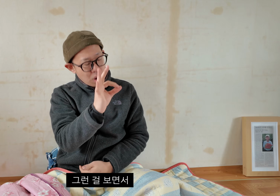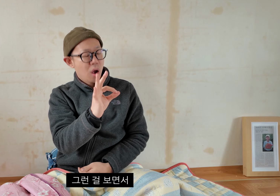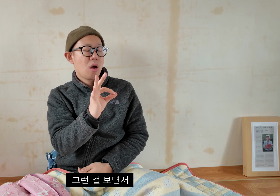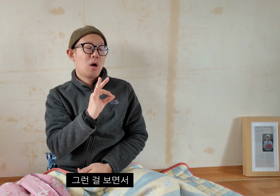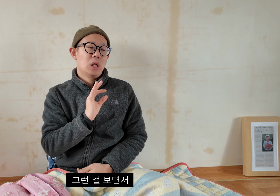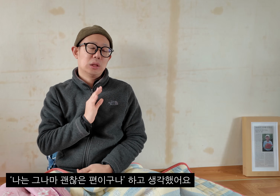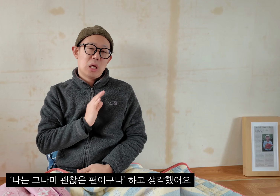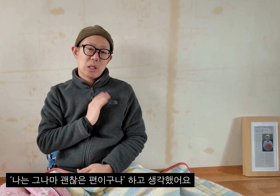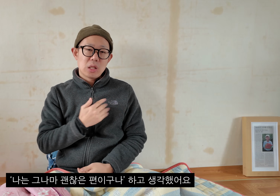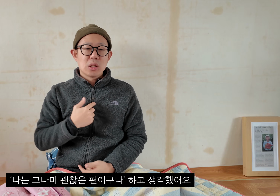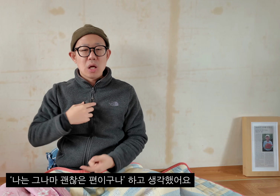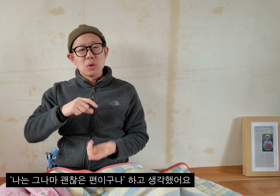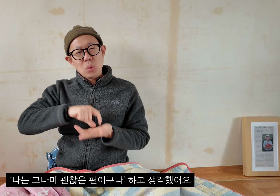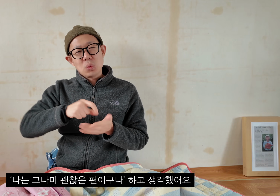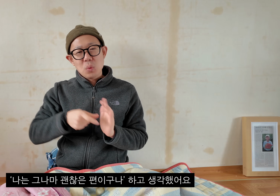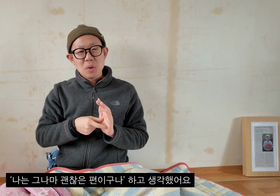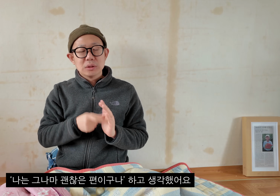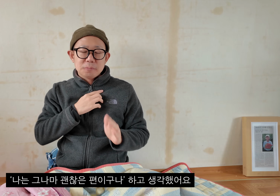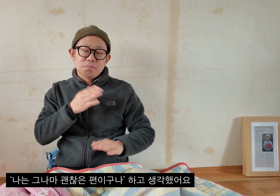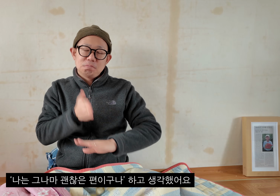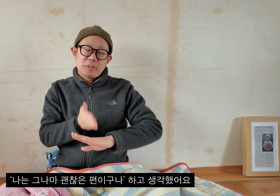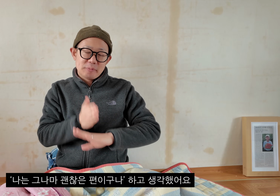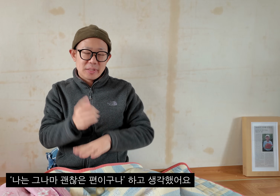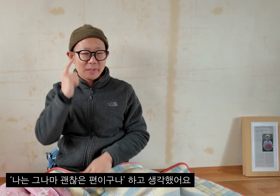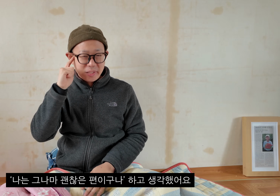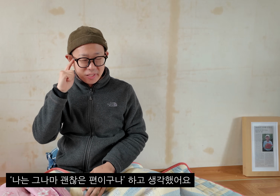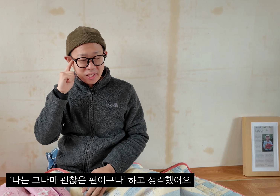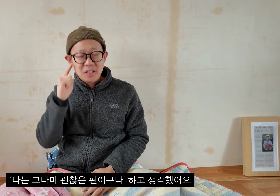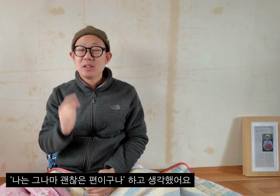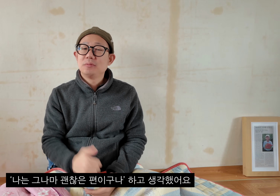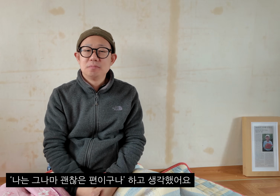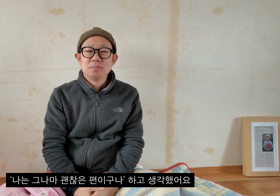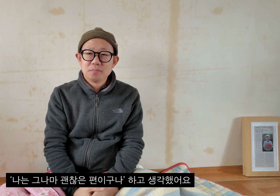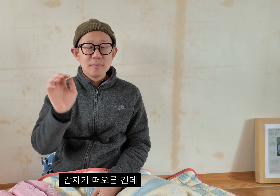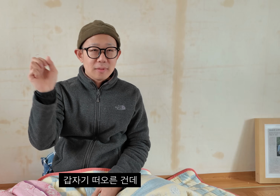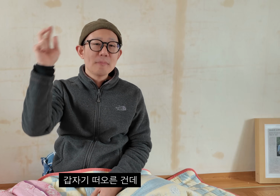Seeing that, I realized I’m relatively okay.